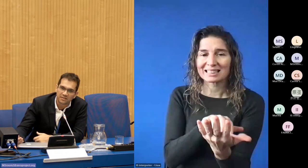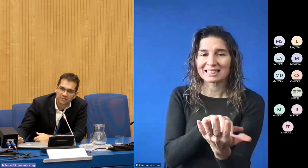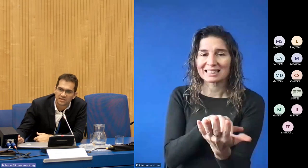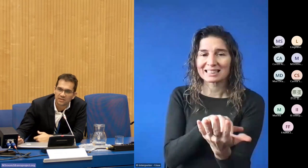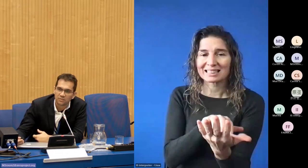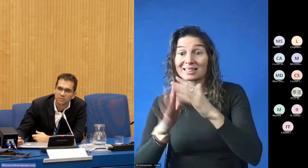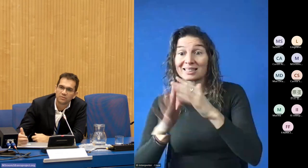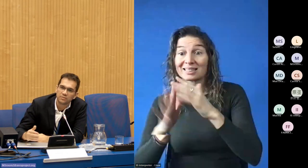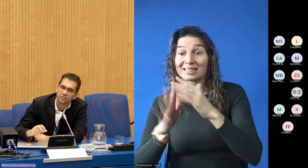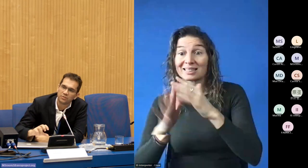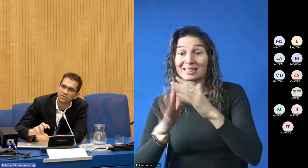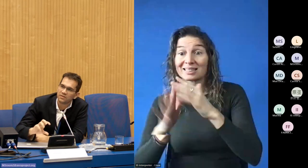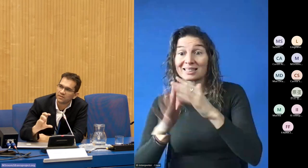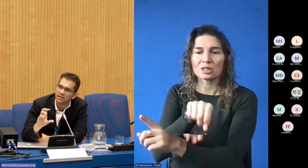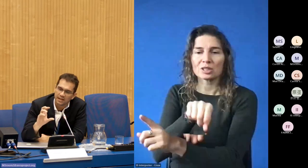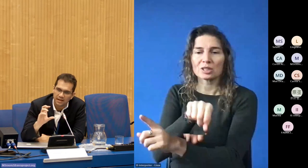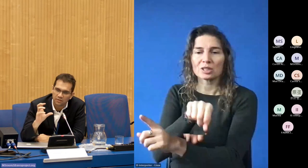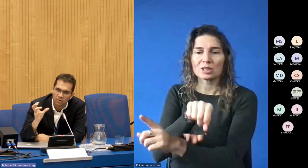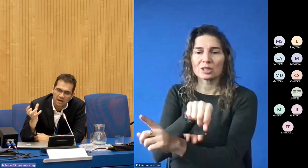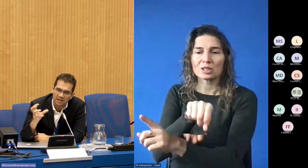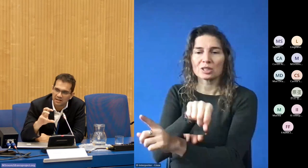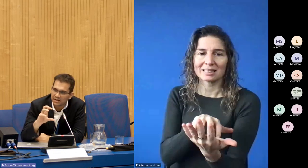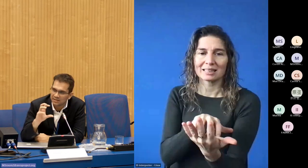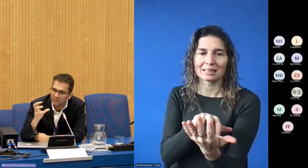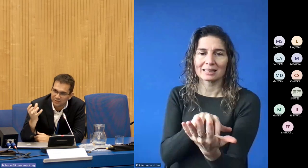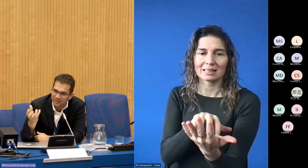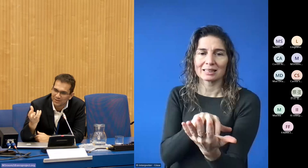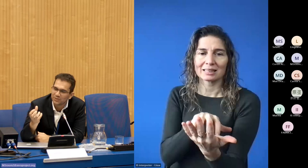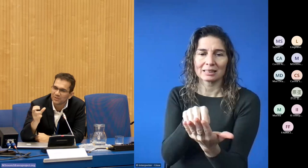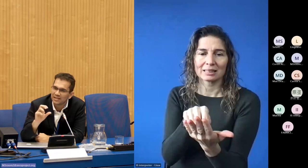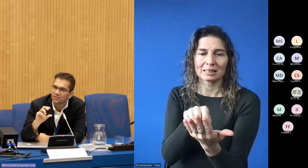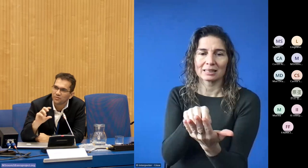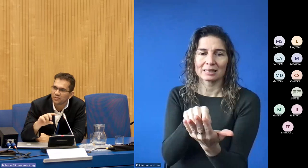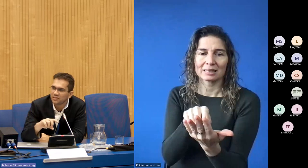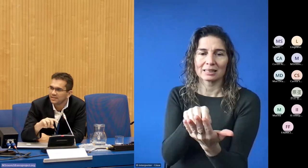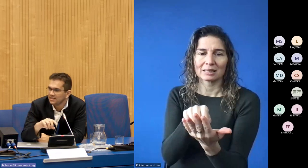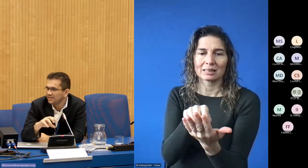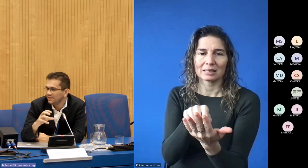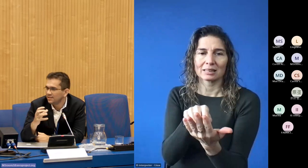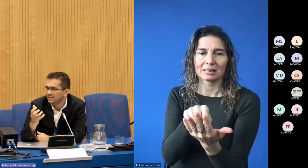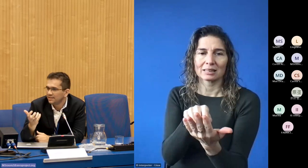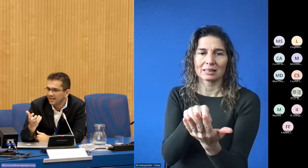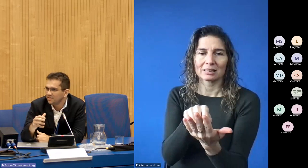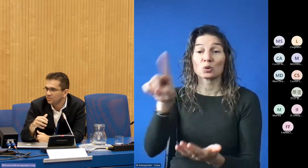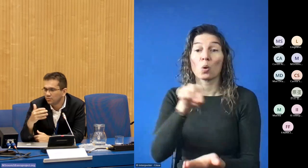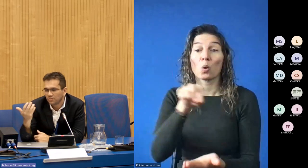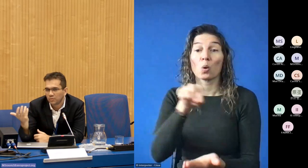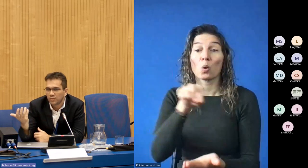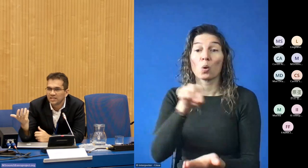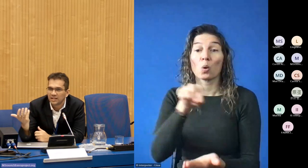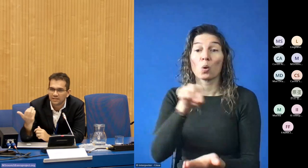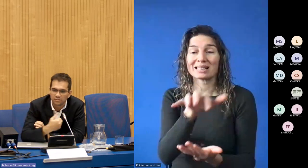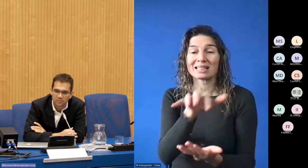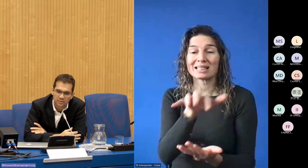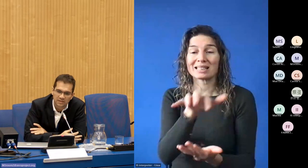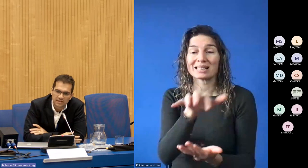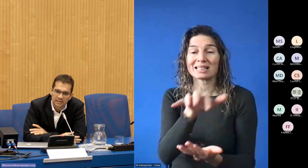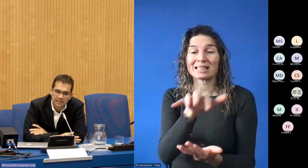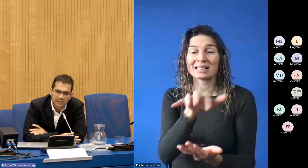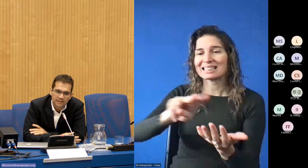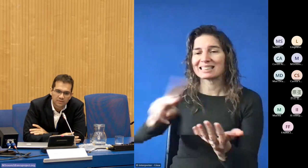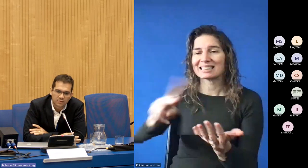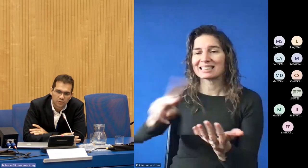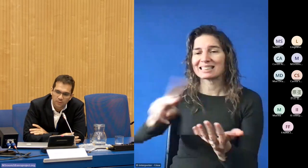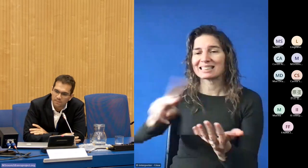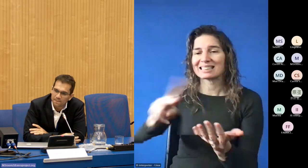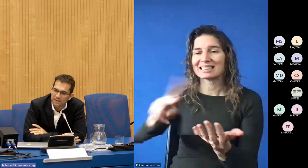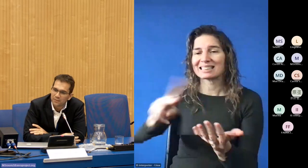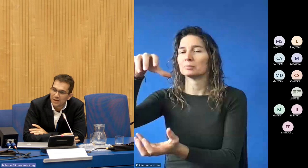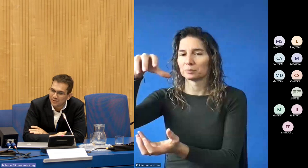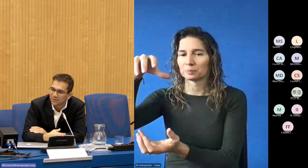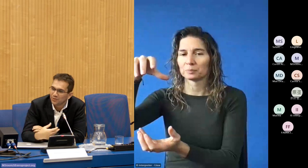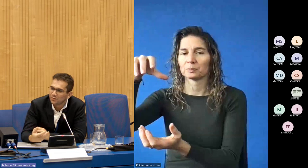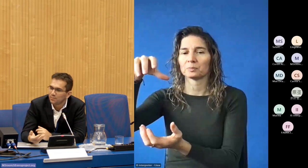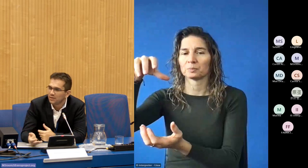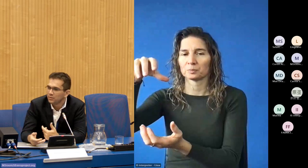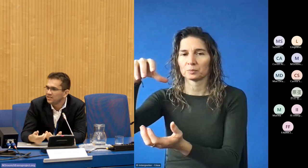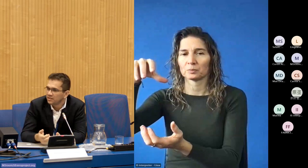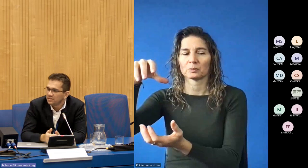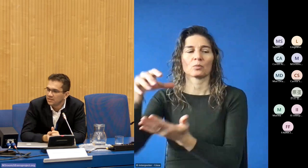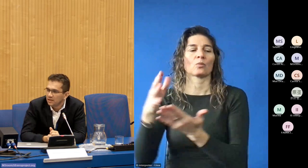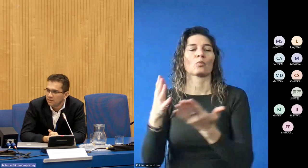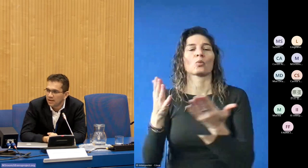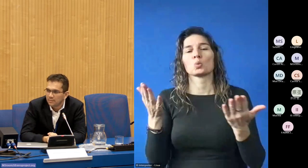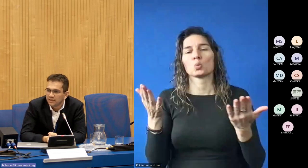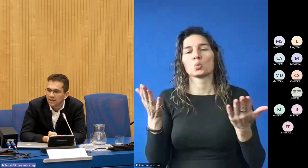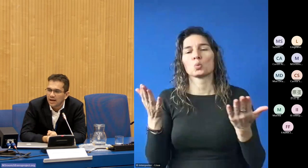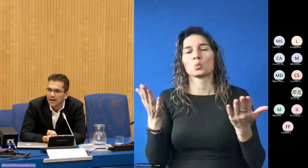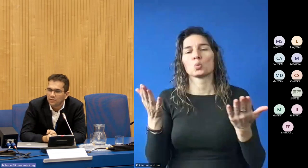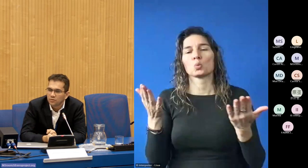part of the solution uses a software solution that puts this to 3D, so we are looking at how